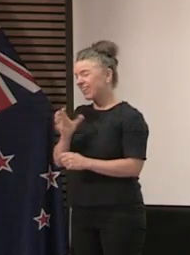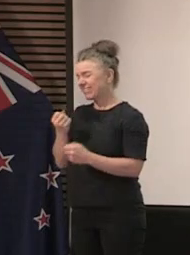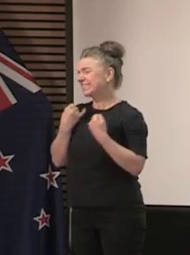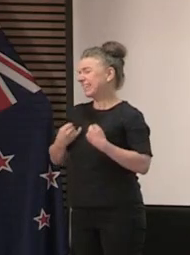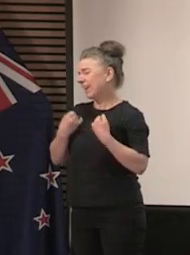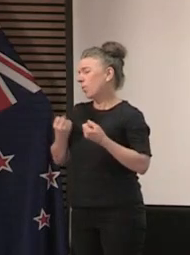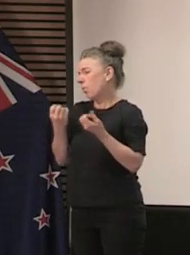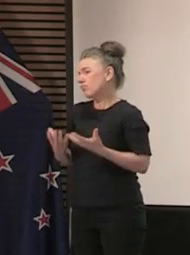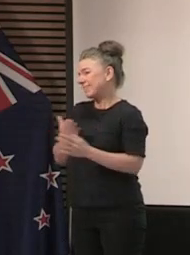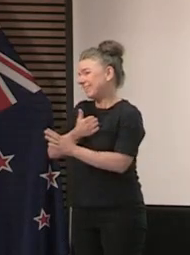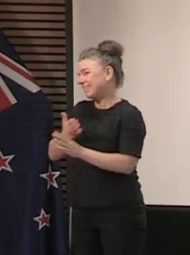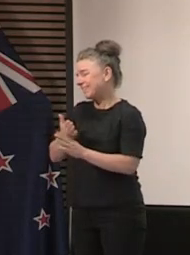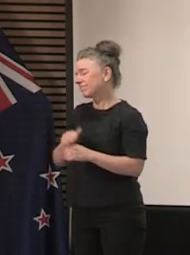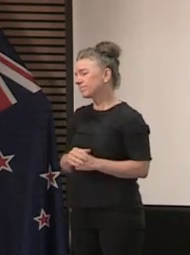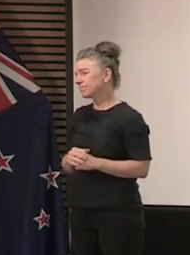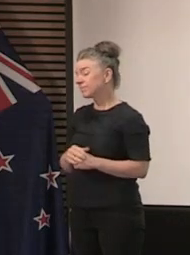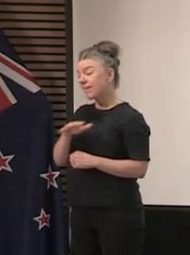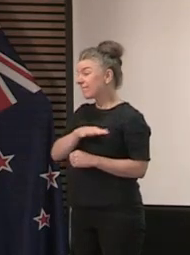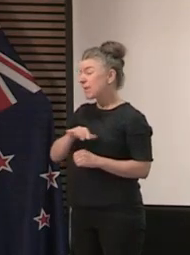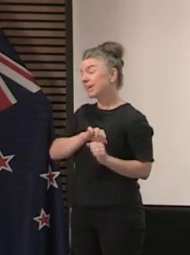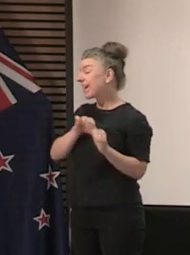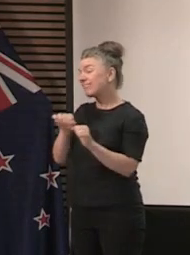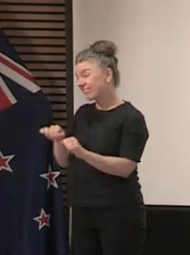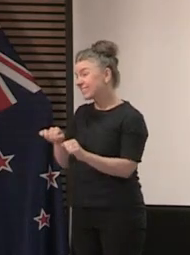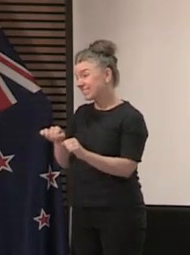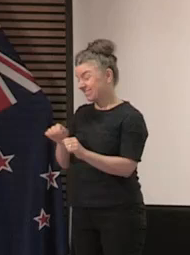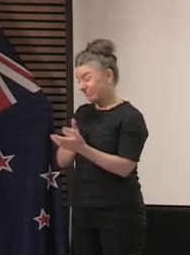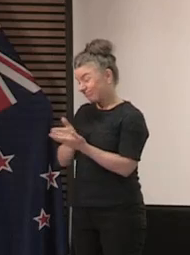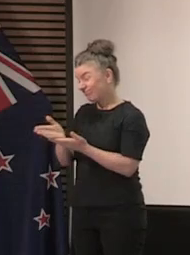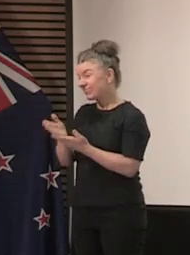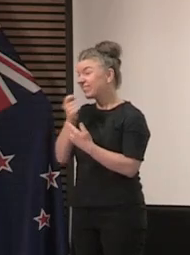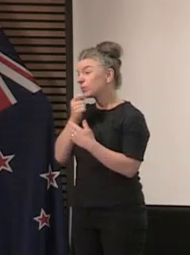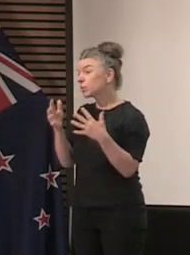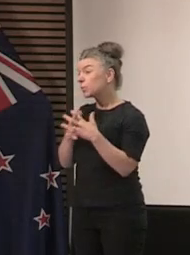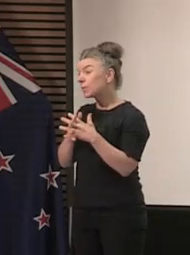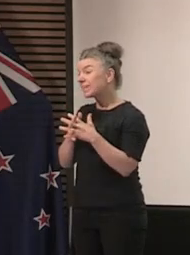7 April. She was in her 60s and had an understood lying health condition. While her